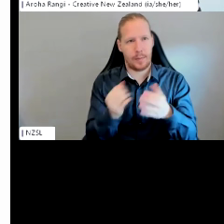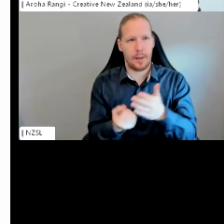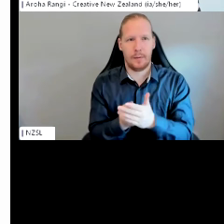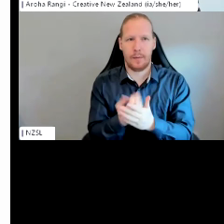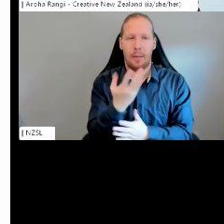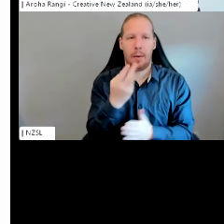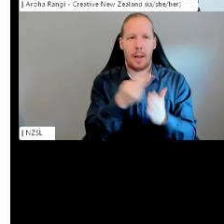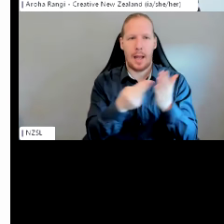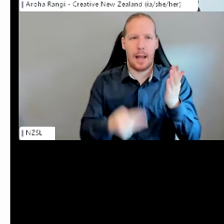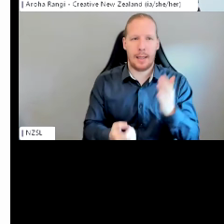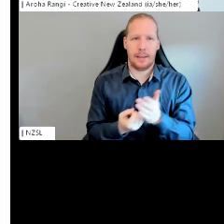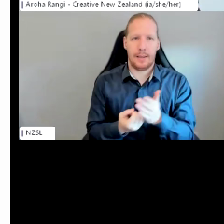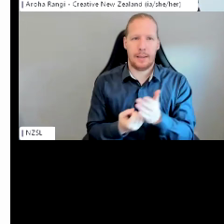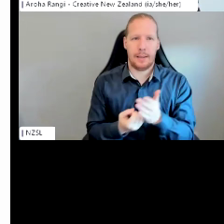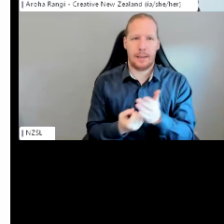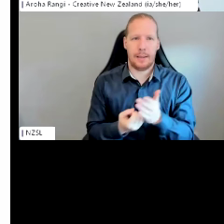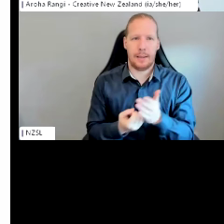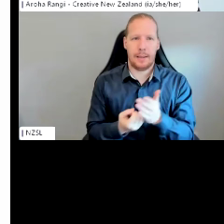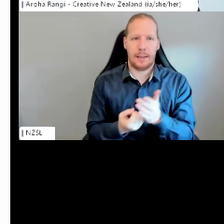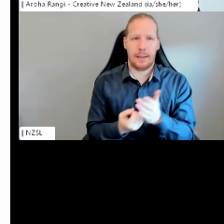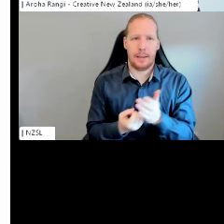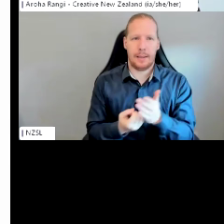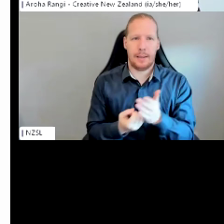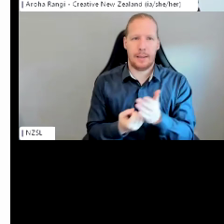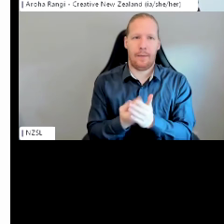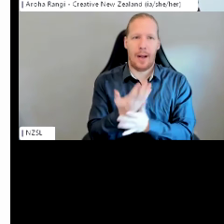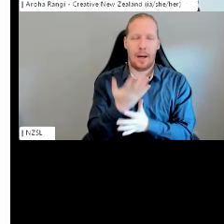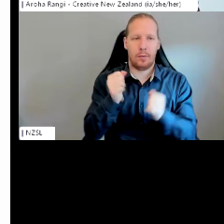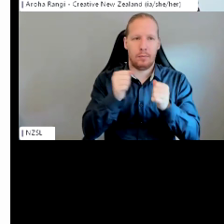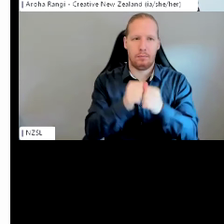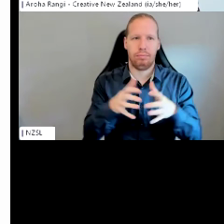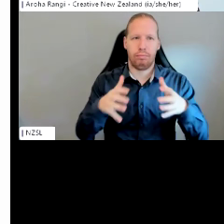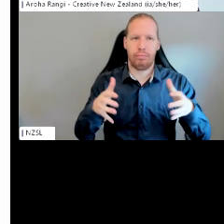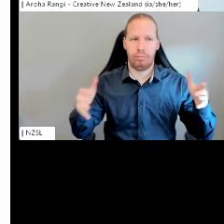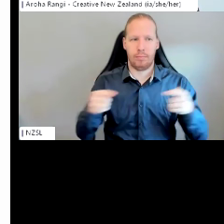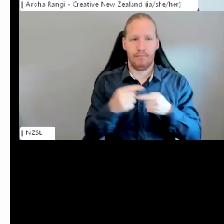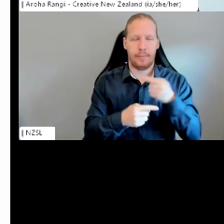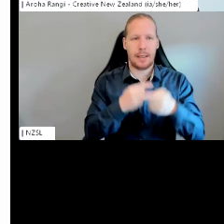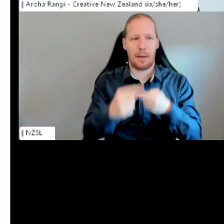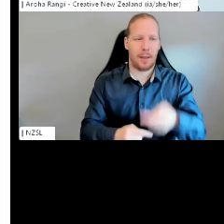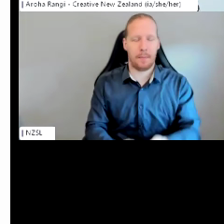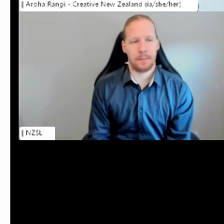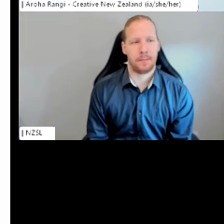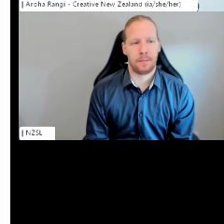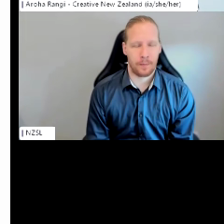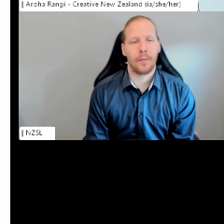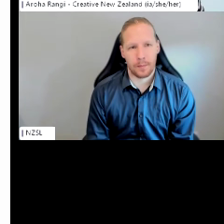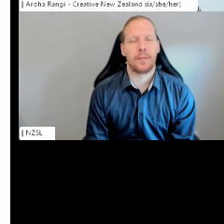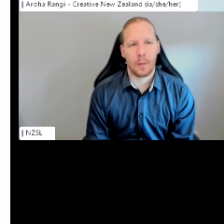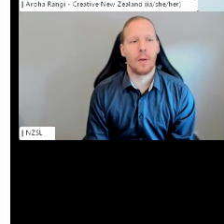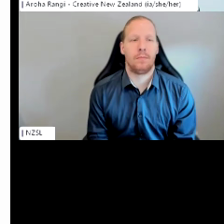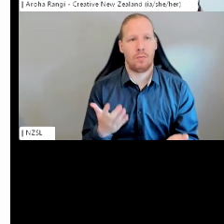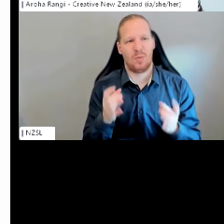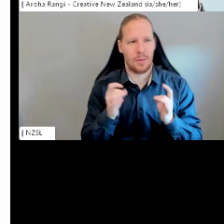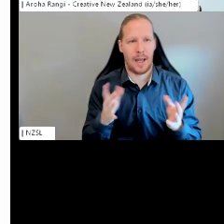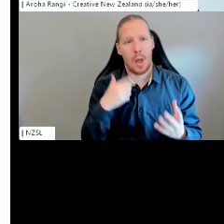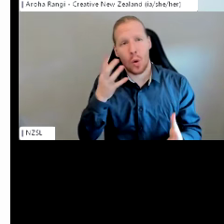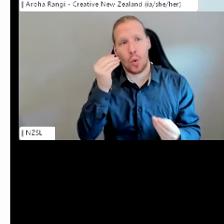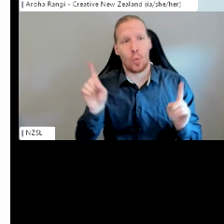Zealand to grow sustainably. So let's jump right in and ask what did we learn? well here's here's